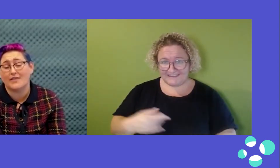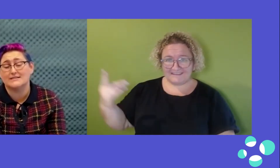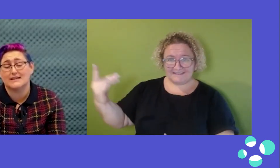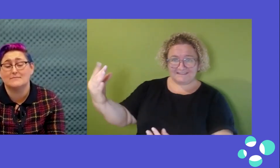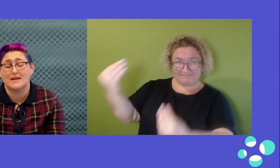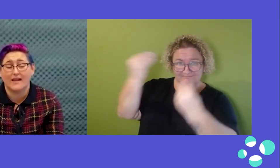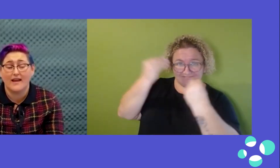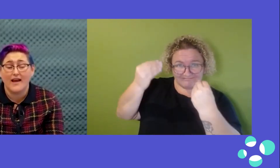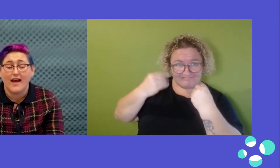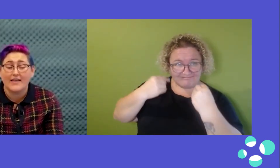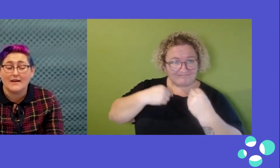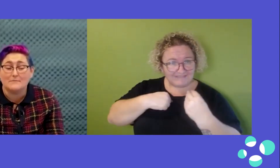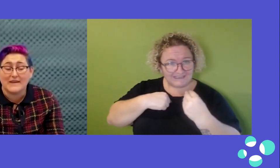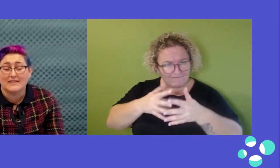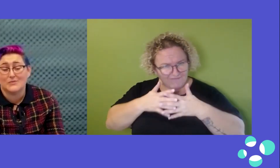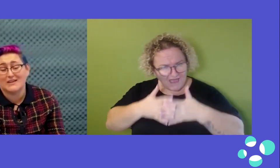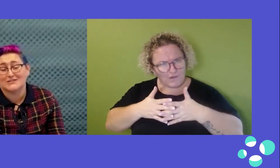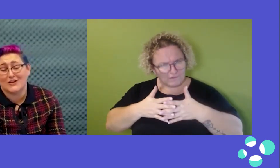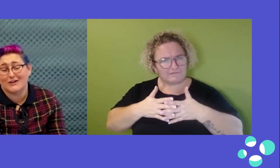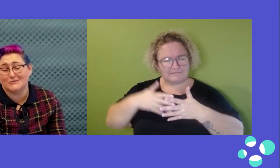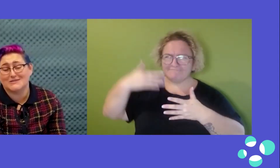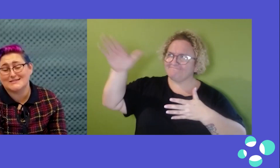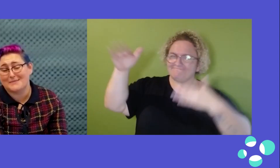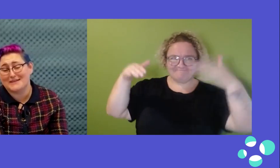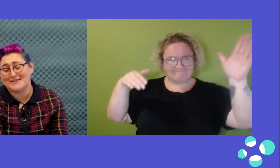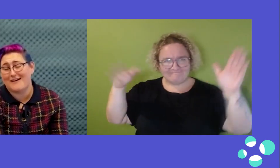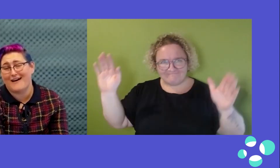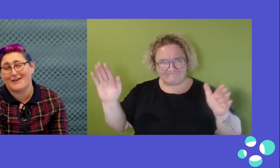others see me, and that being a weird child wasn't something to hide